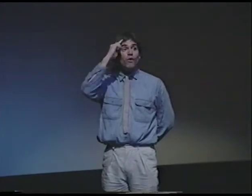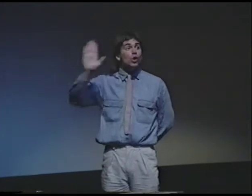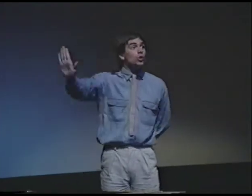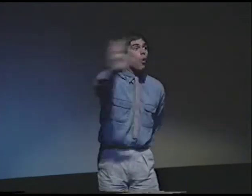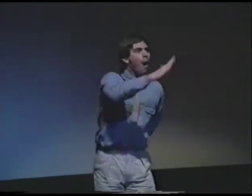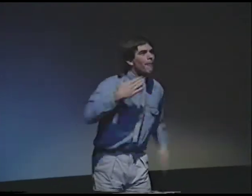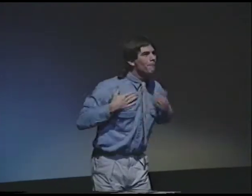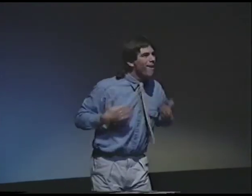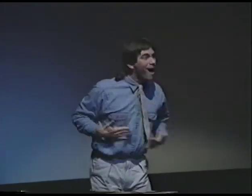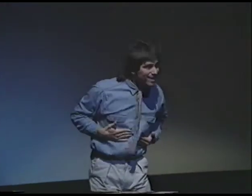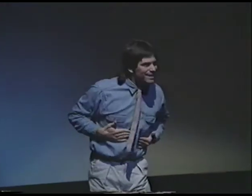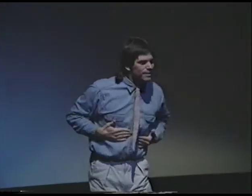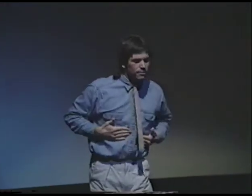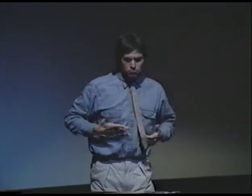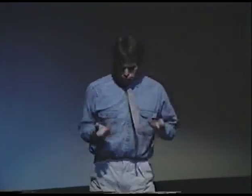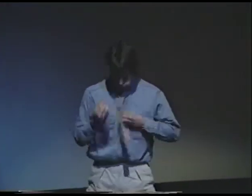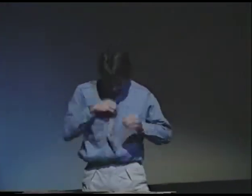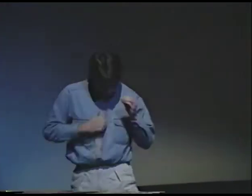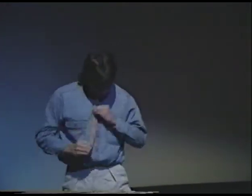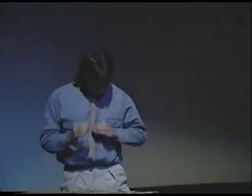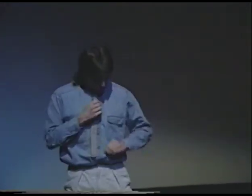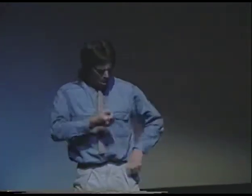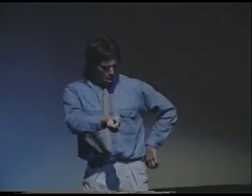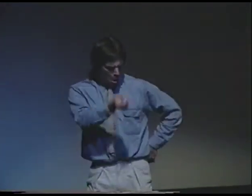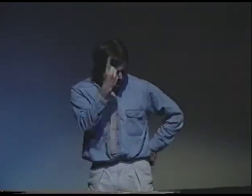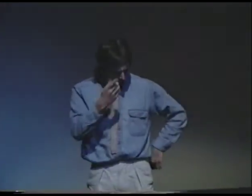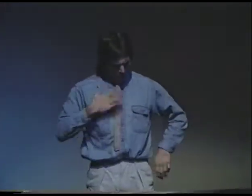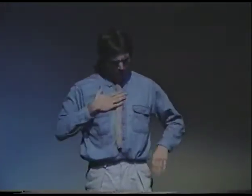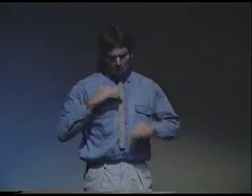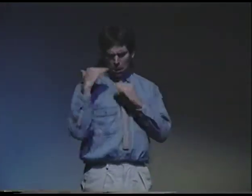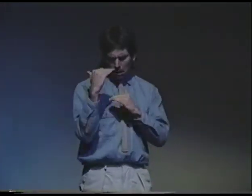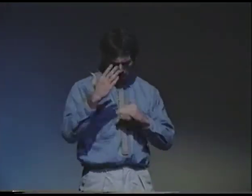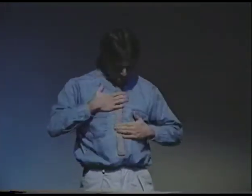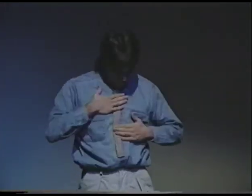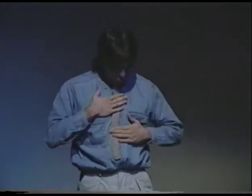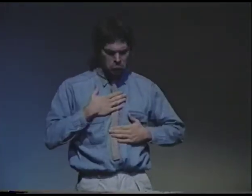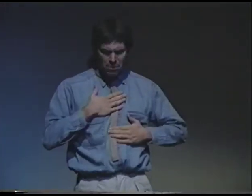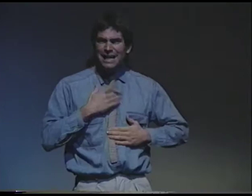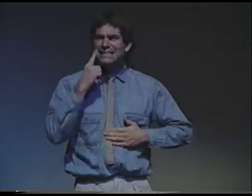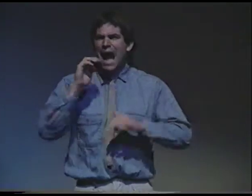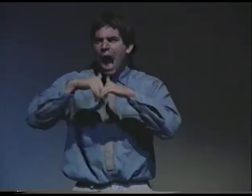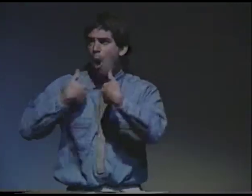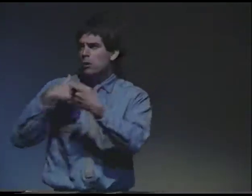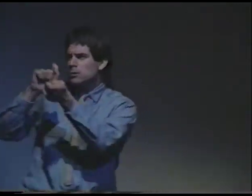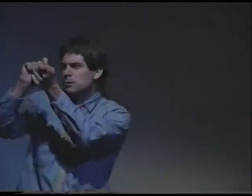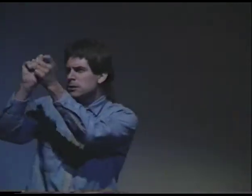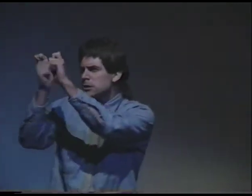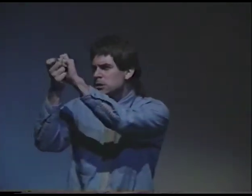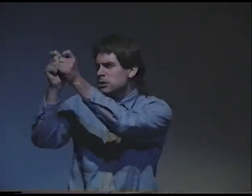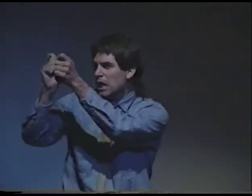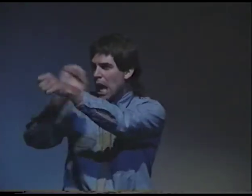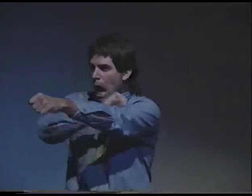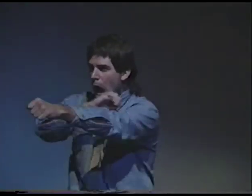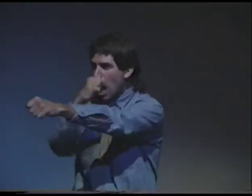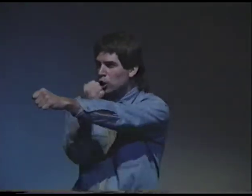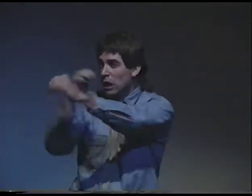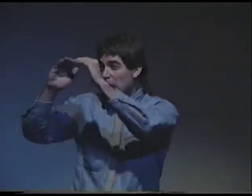You become a tool for your body. If you understand your body limits,